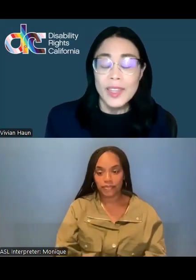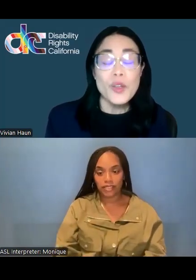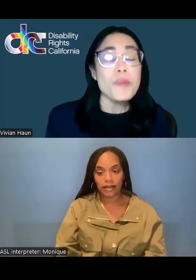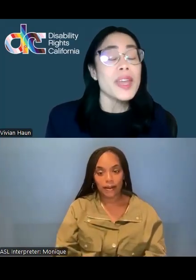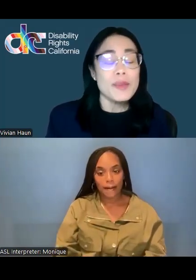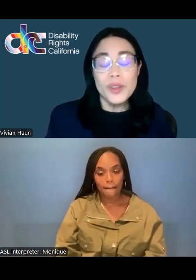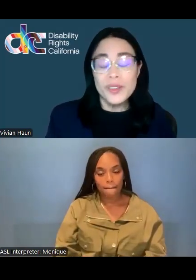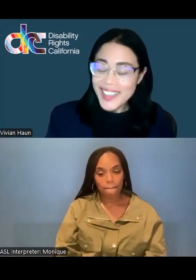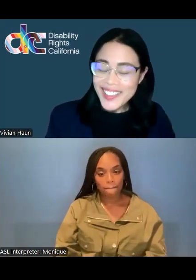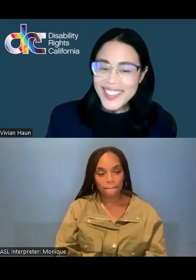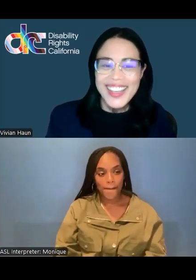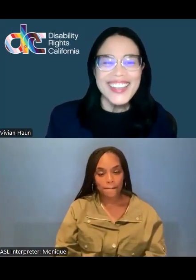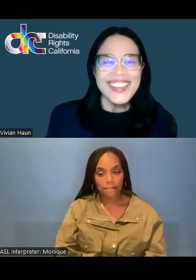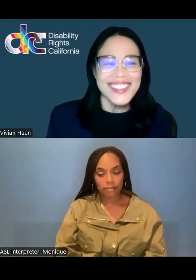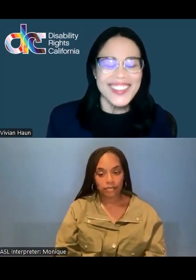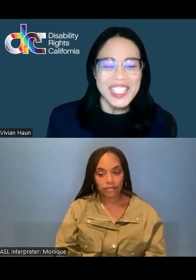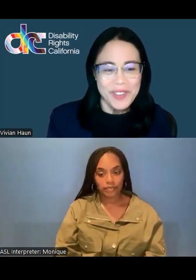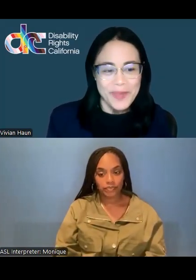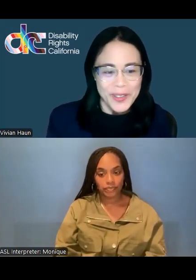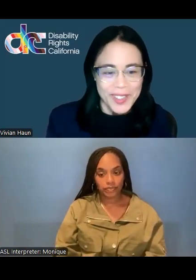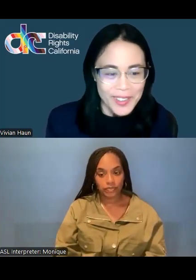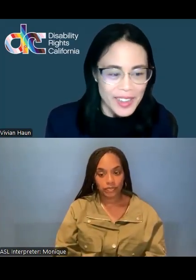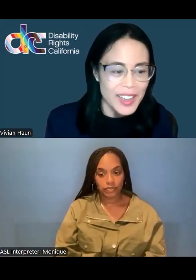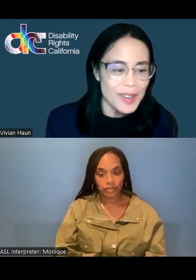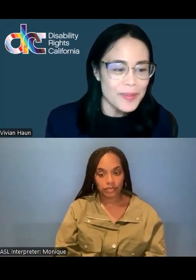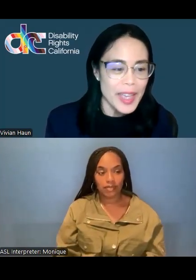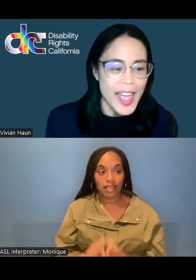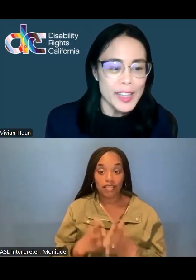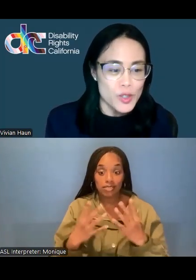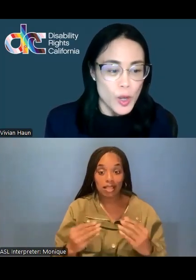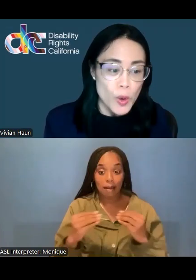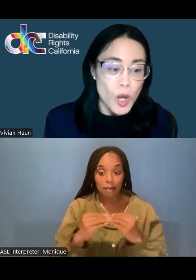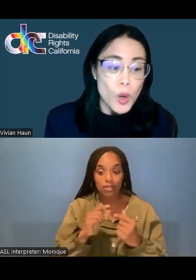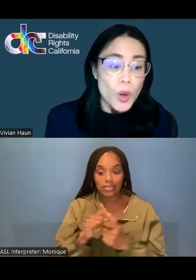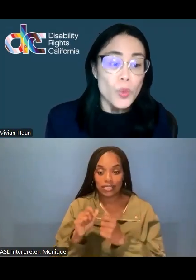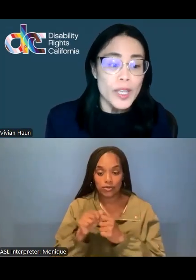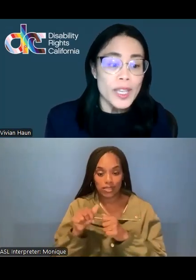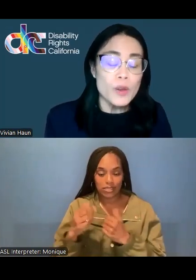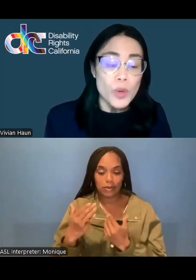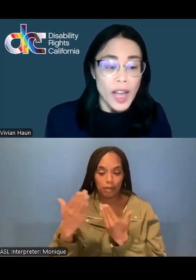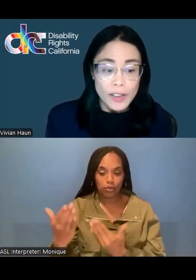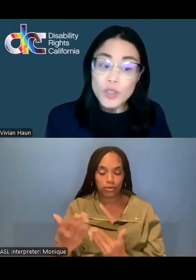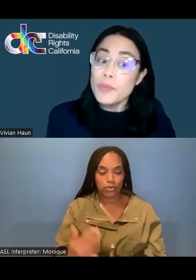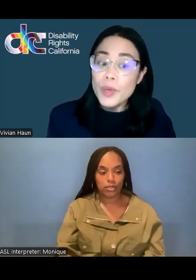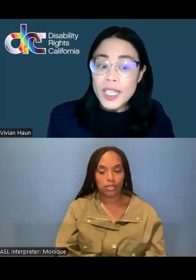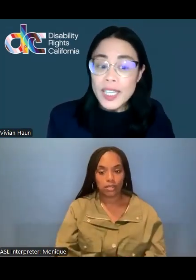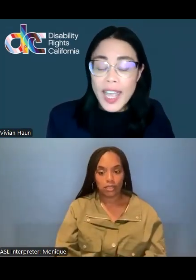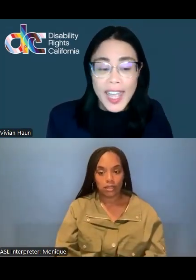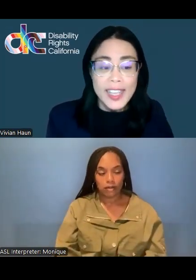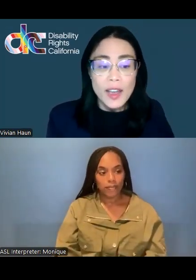Now, there are many more details to this proposal. And so we will actually be putting a